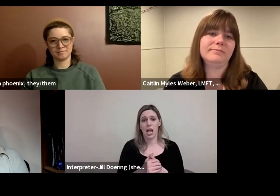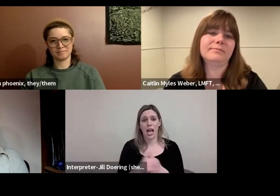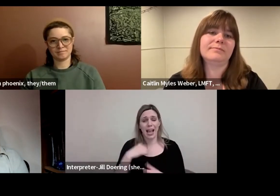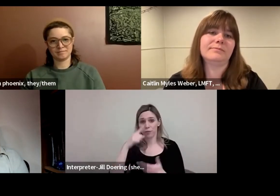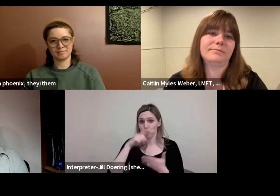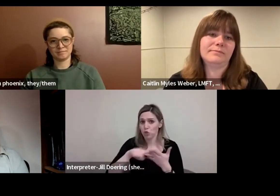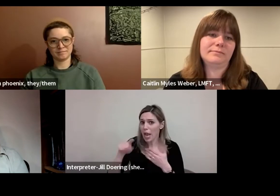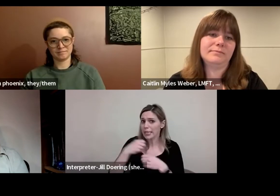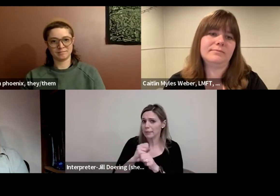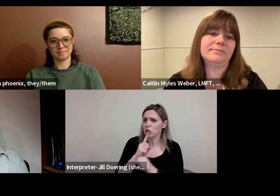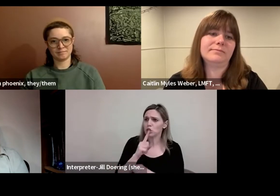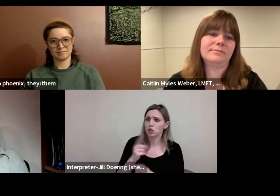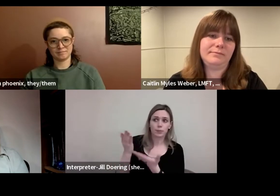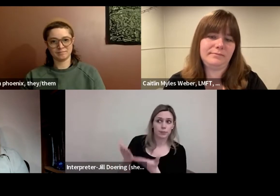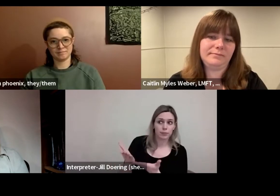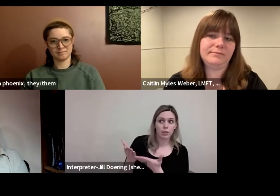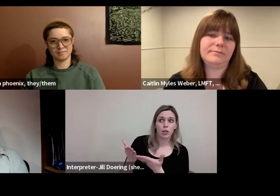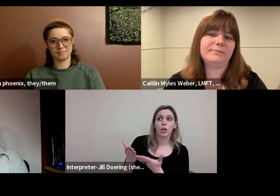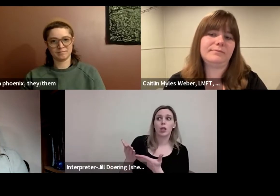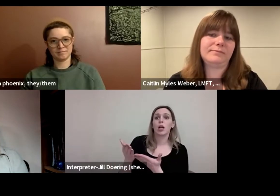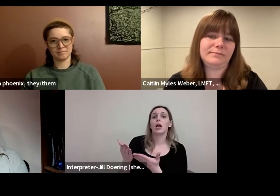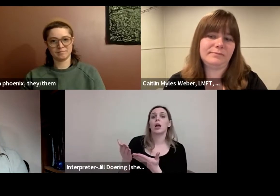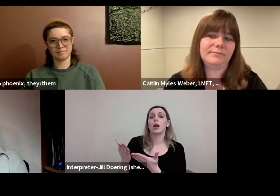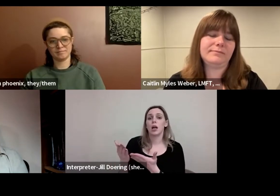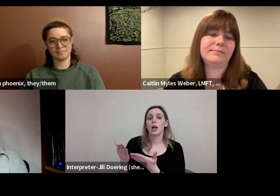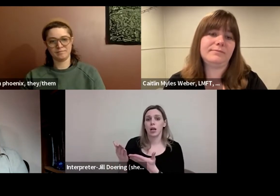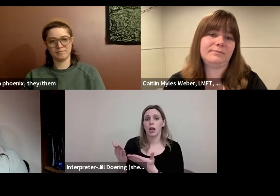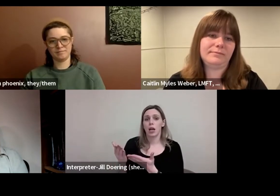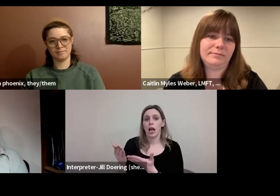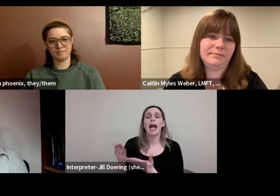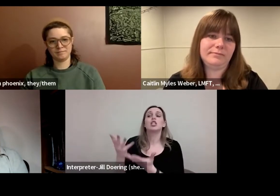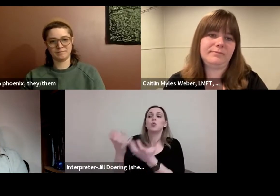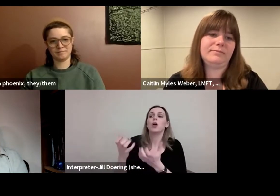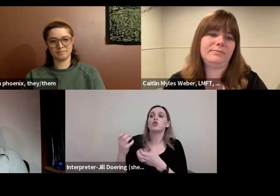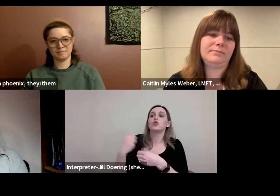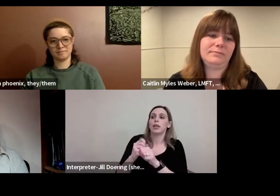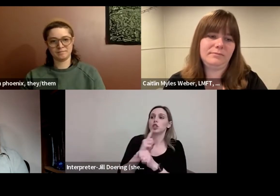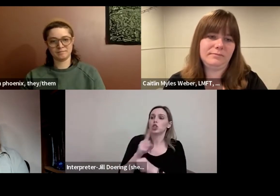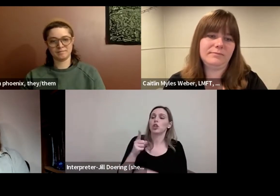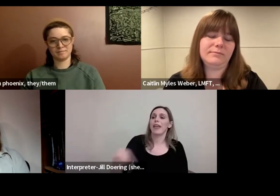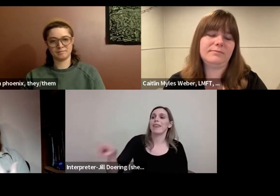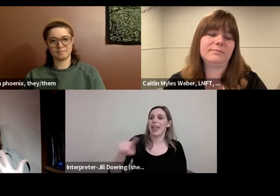that the person doesn't have holes in their knowledge, holes in their information. That's my job there.